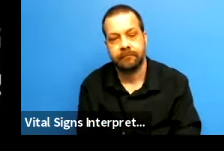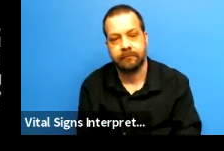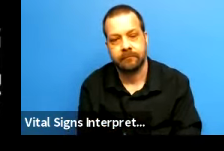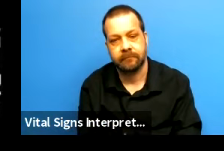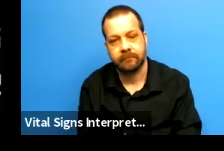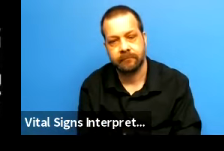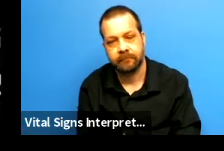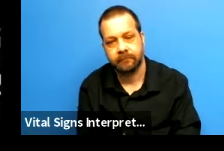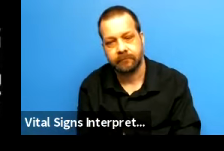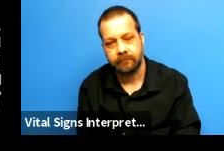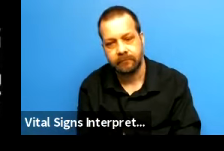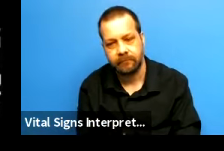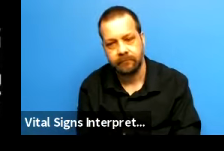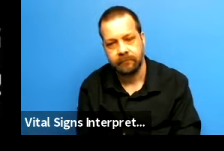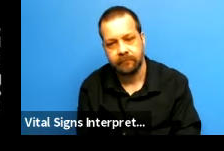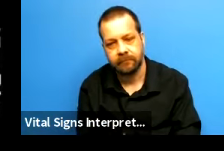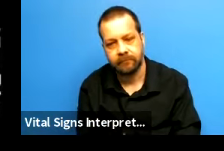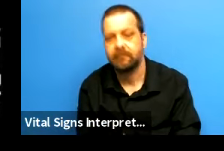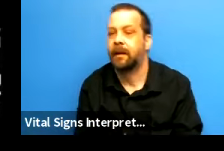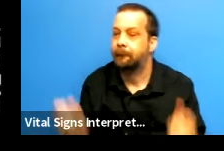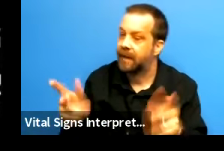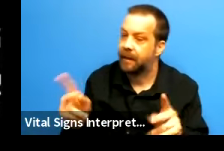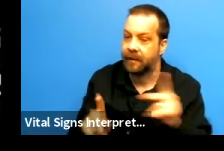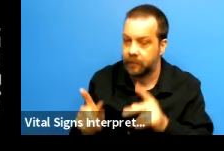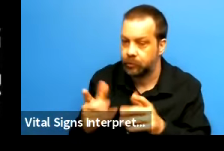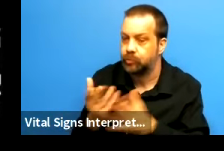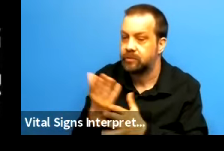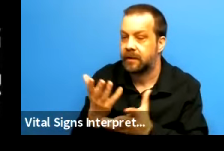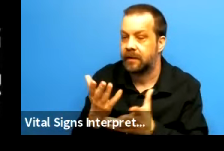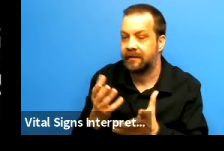who use various types of public transportation